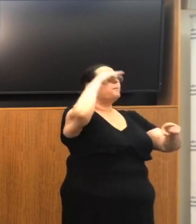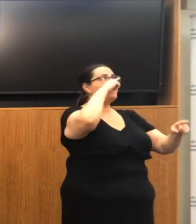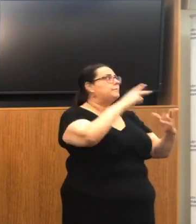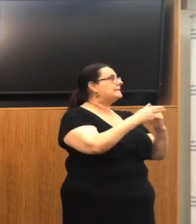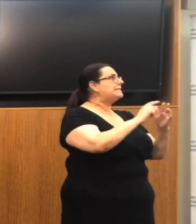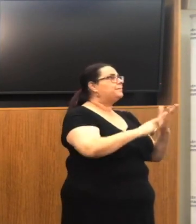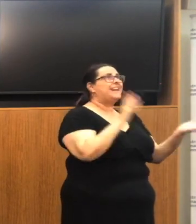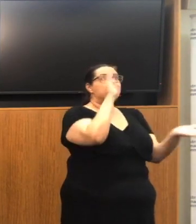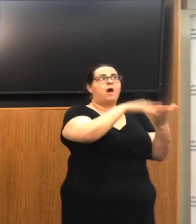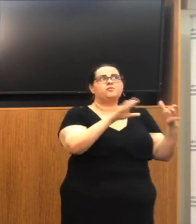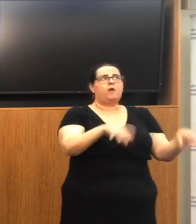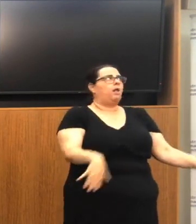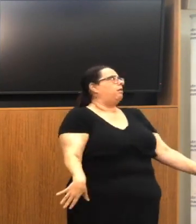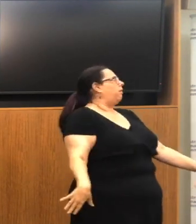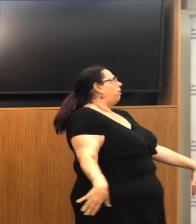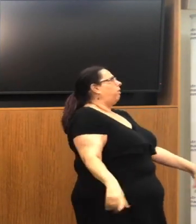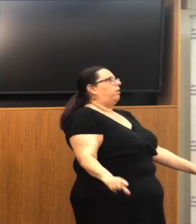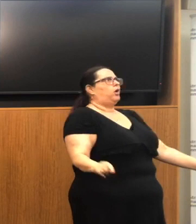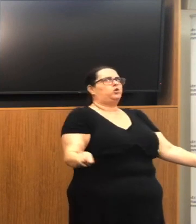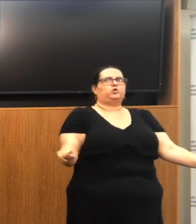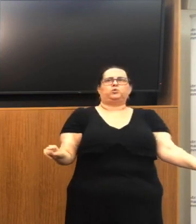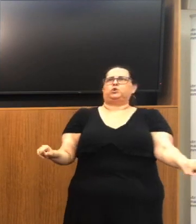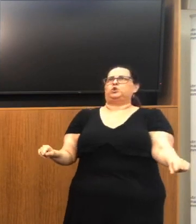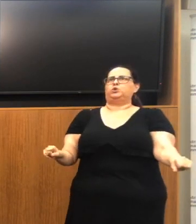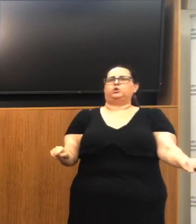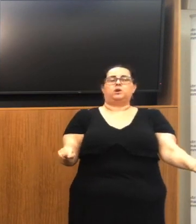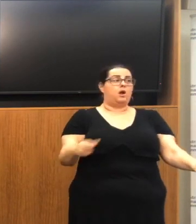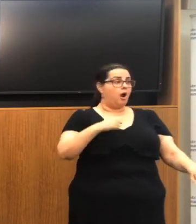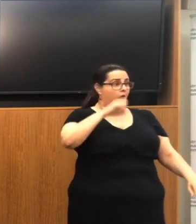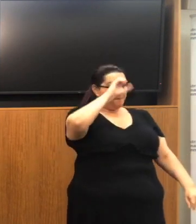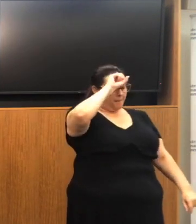I remember, as a child, 10 years old, and I just got